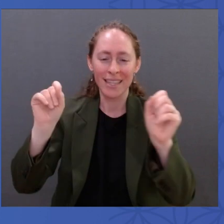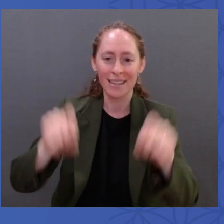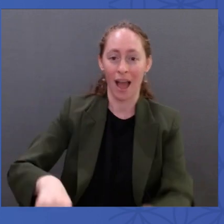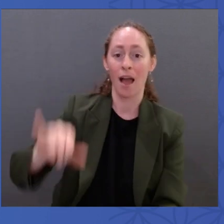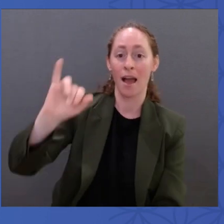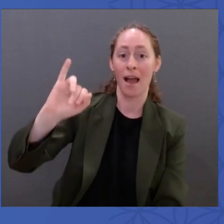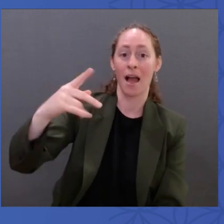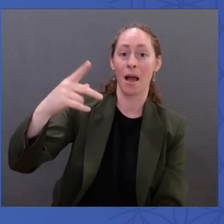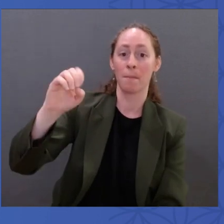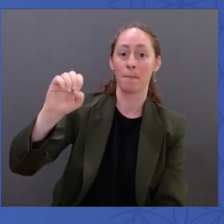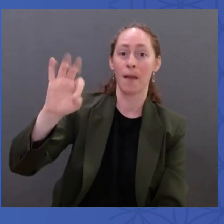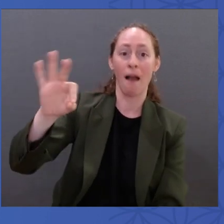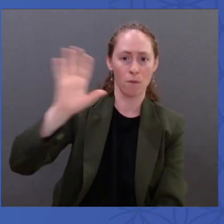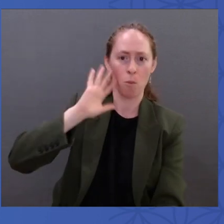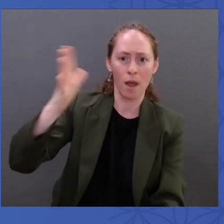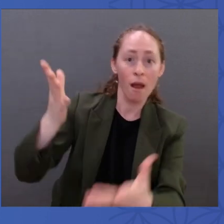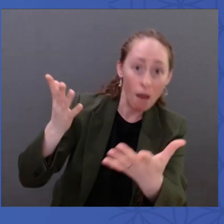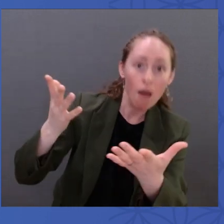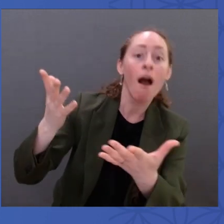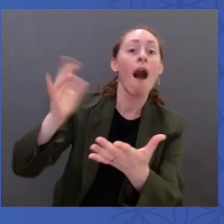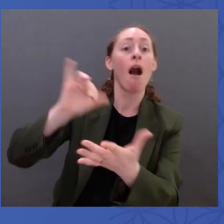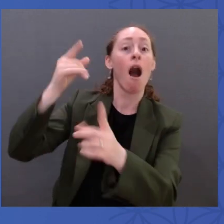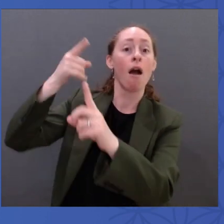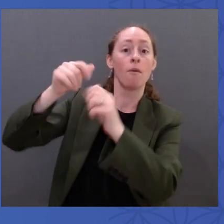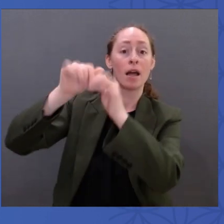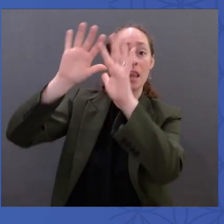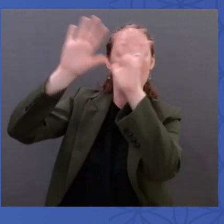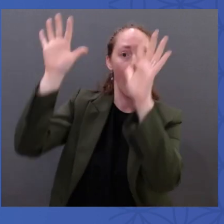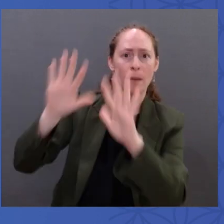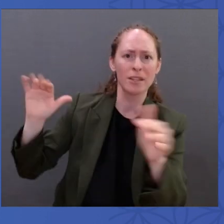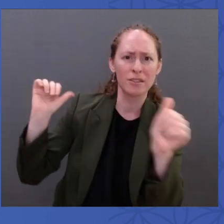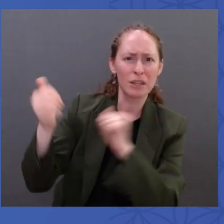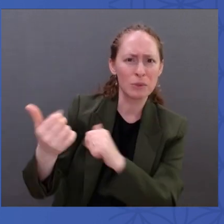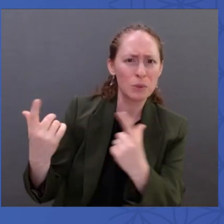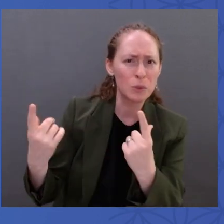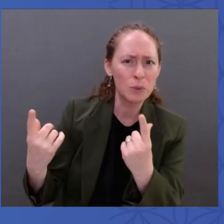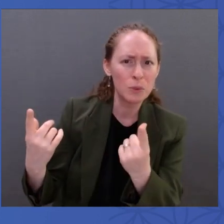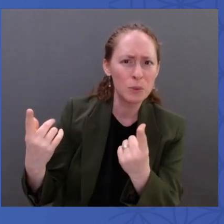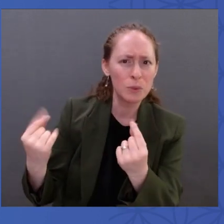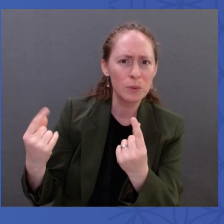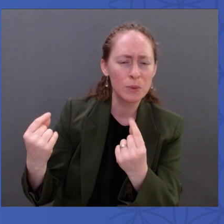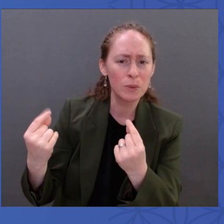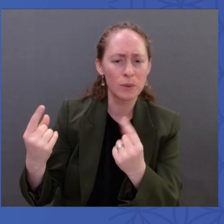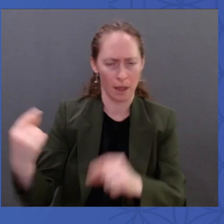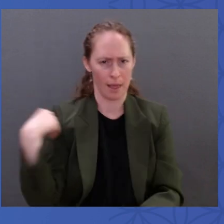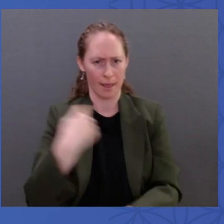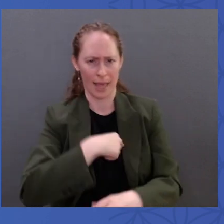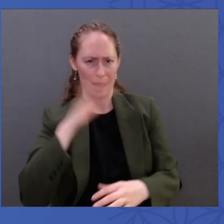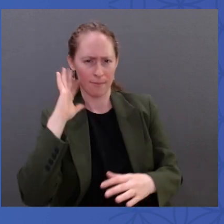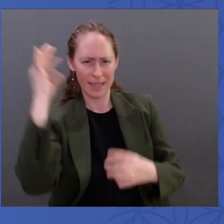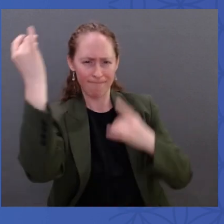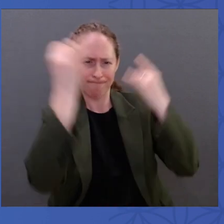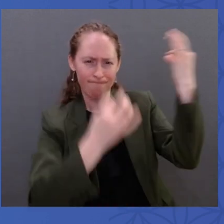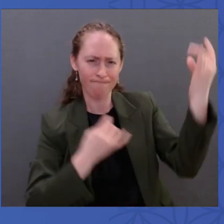and be designed with a focus on sustainability and inclusivity, principles that are fundamental for New Zealanders.